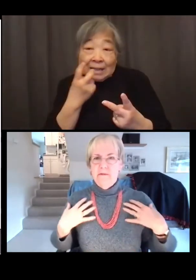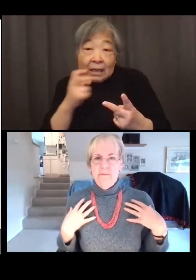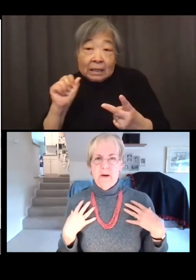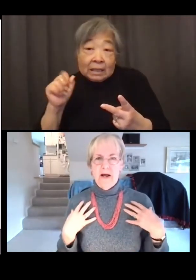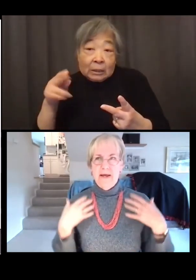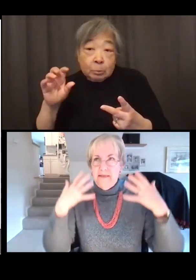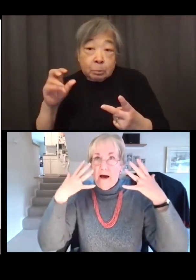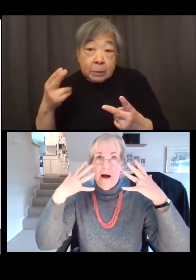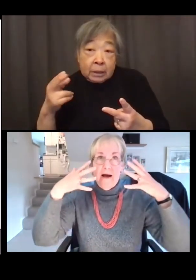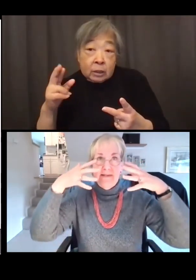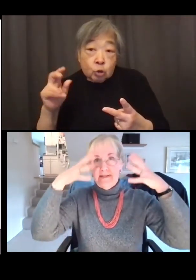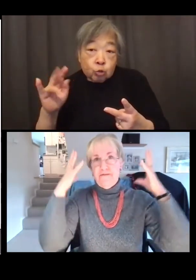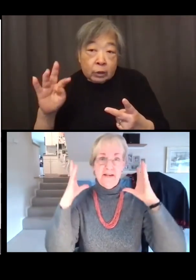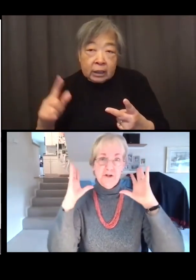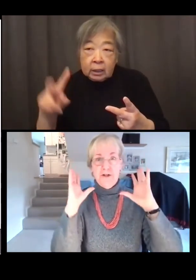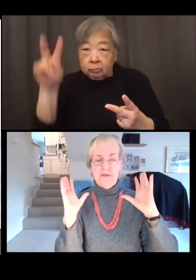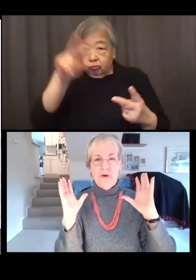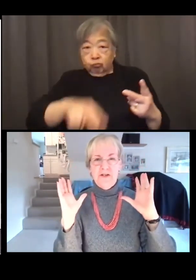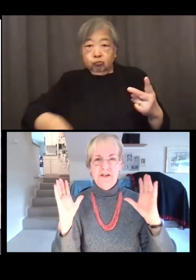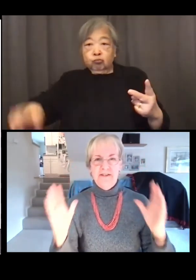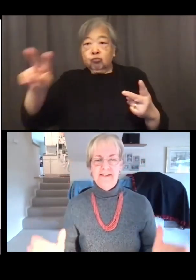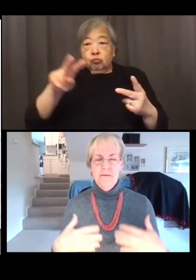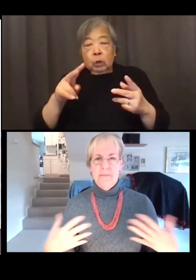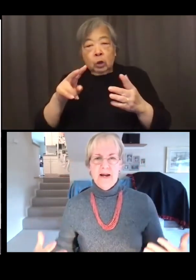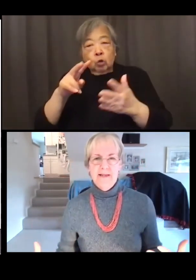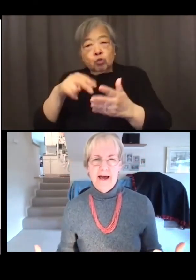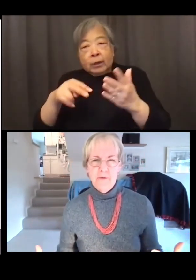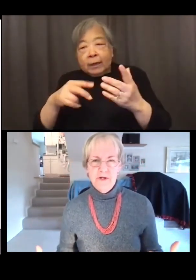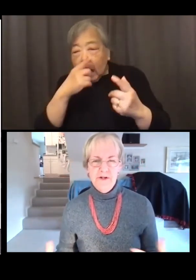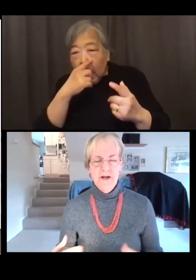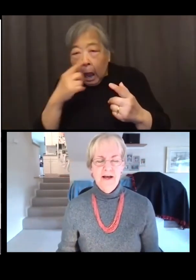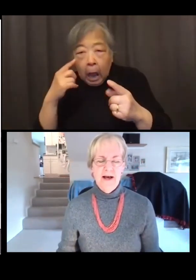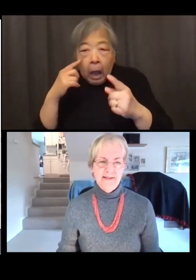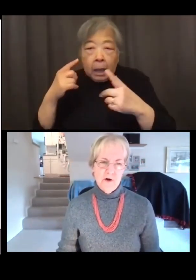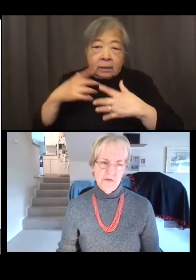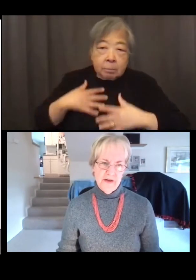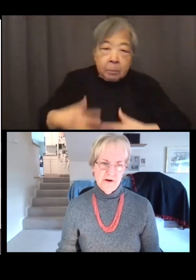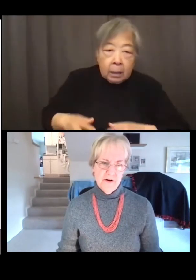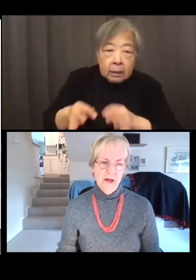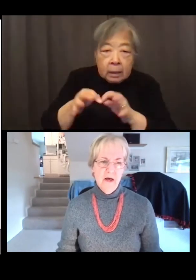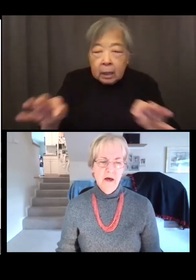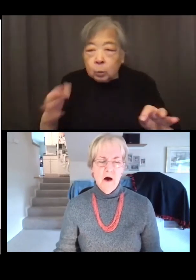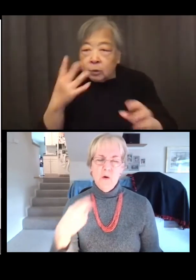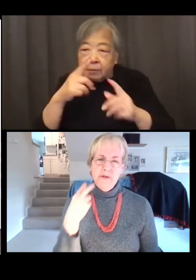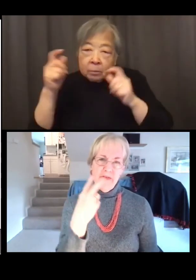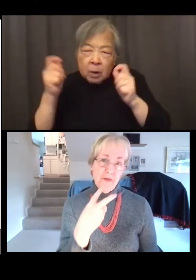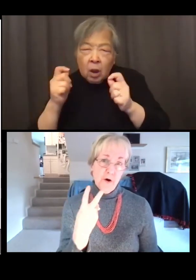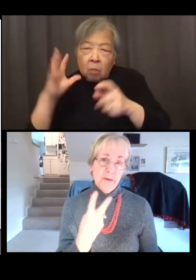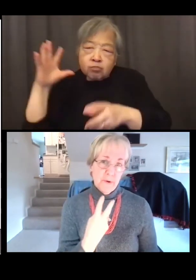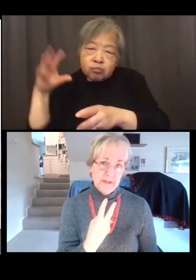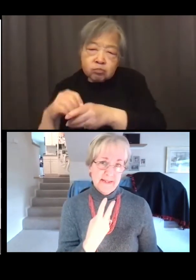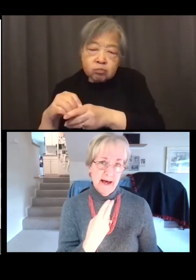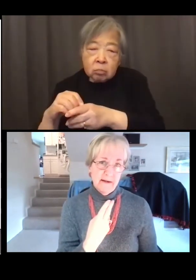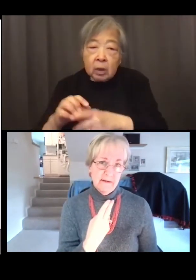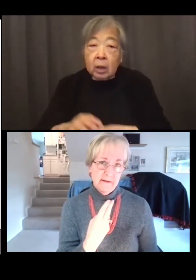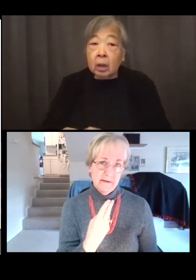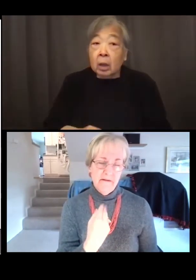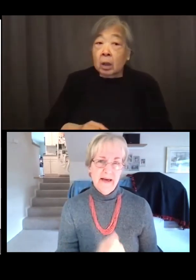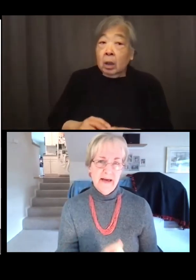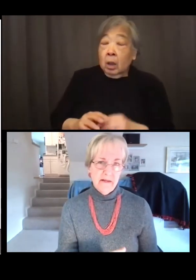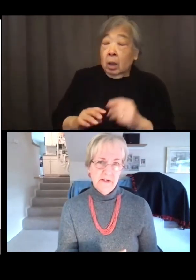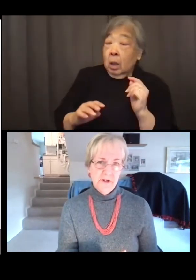the body, eyes, facial expression, body language everything that is there Only 30% of English